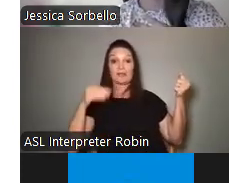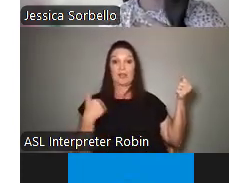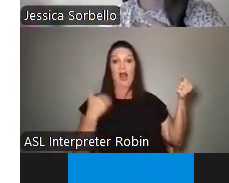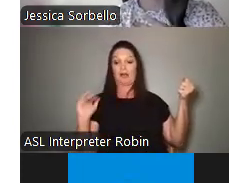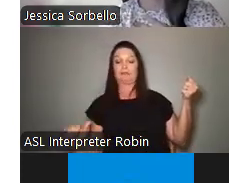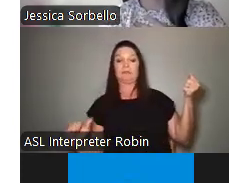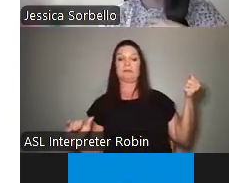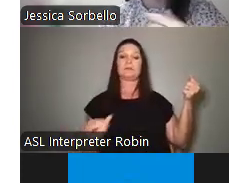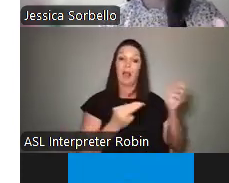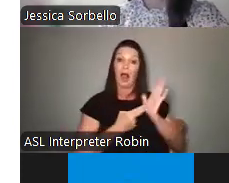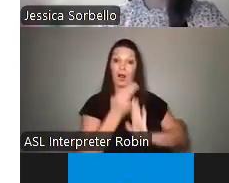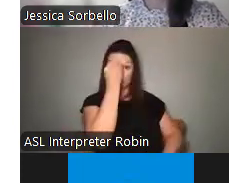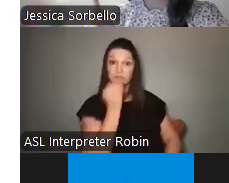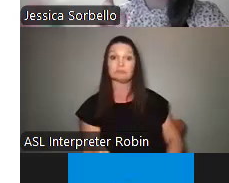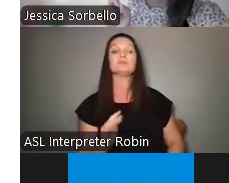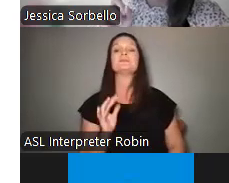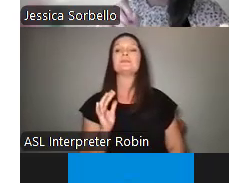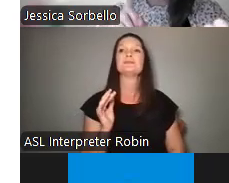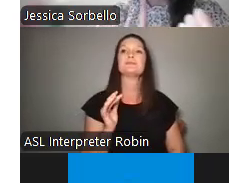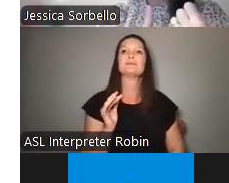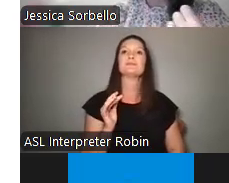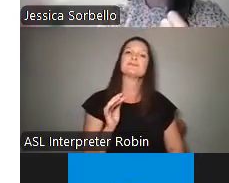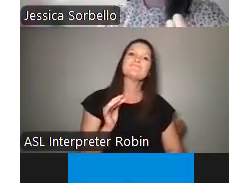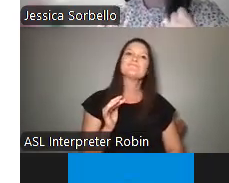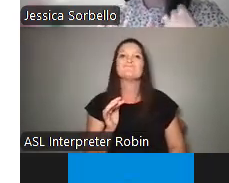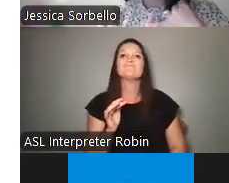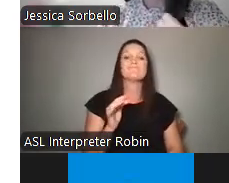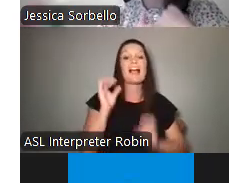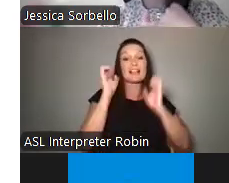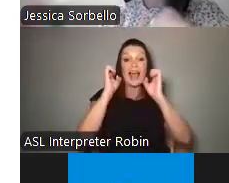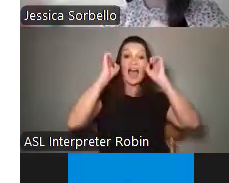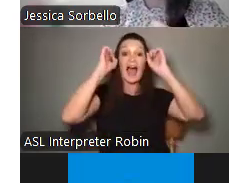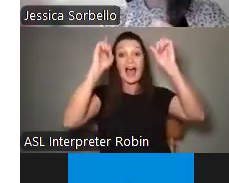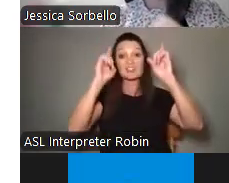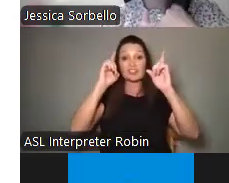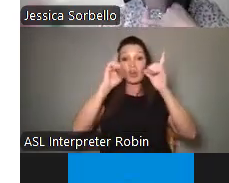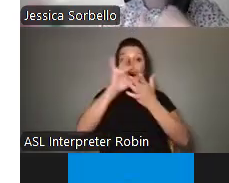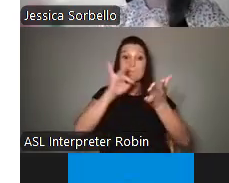legals, I never would have put that much medication in my car